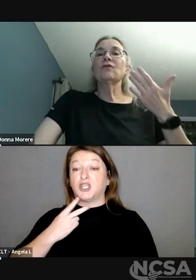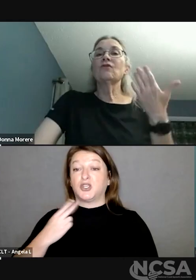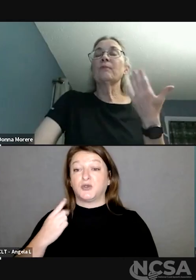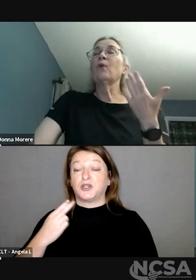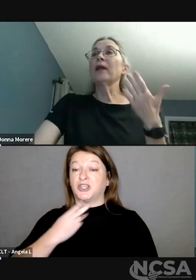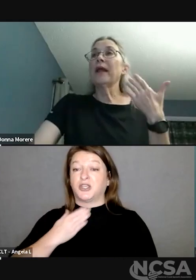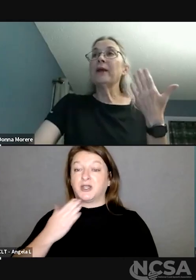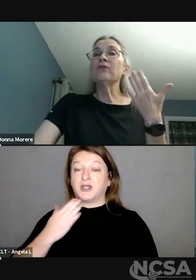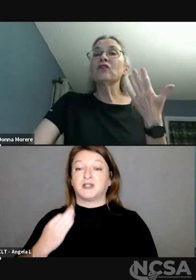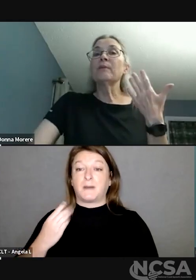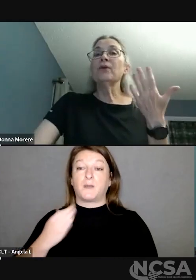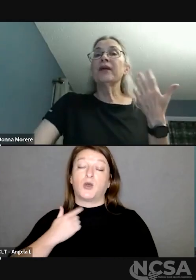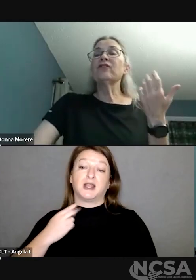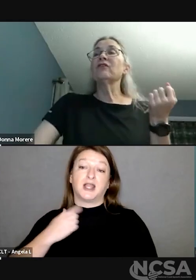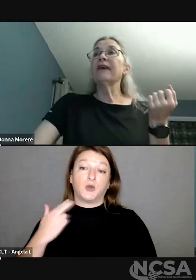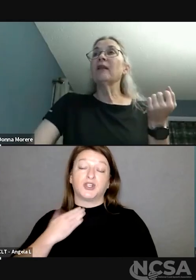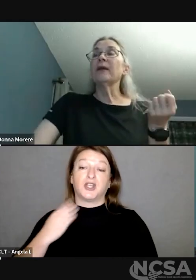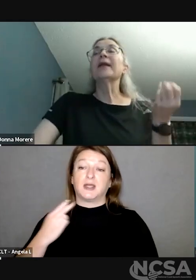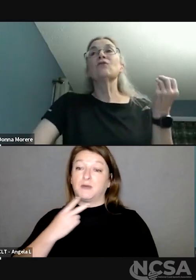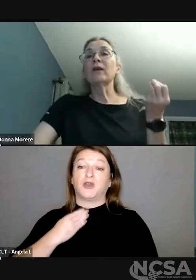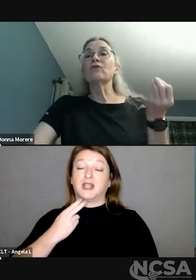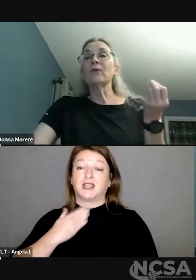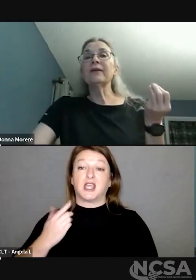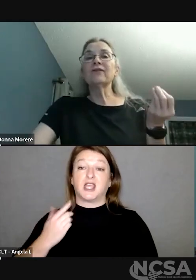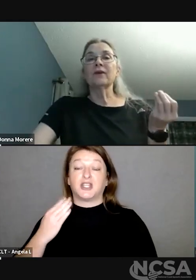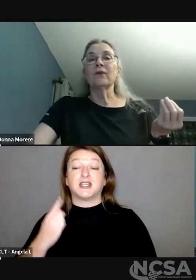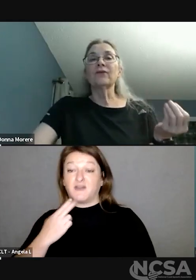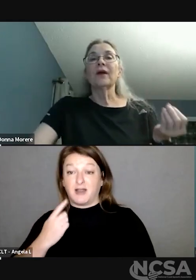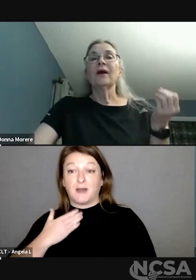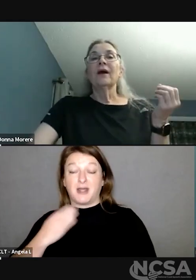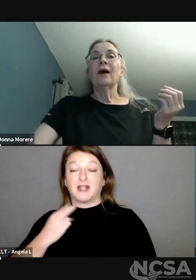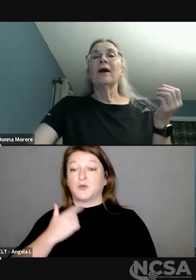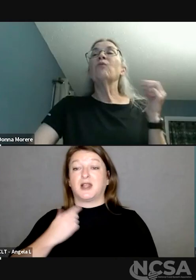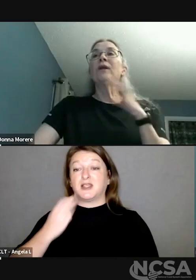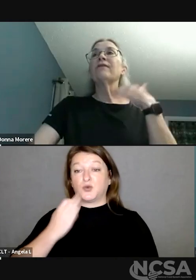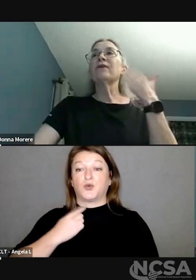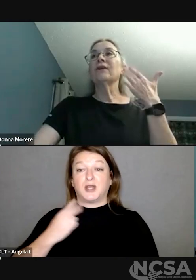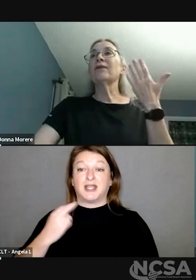to support language and communication development as well as reading skills. And one of the